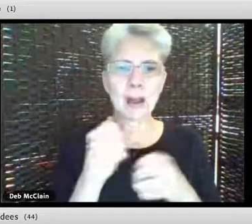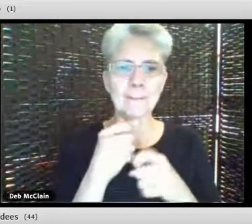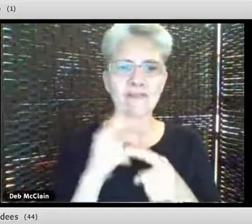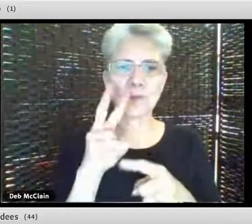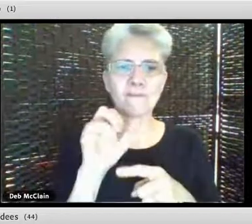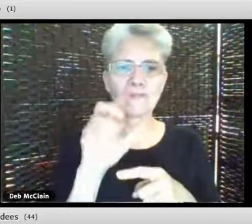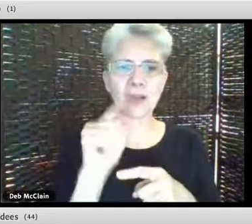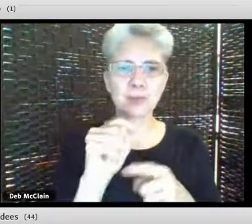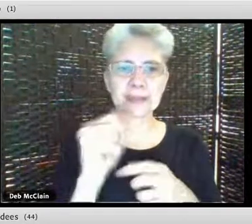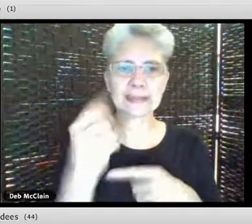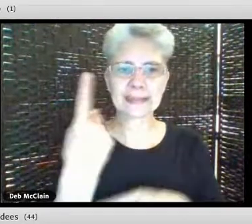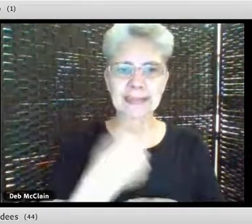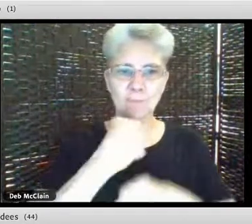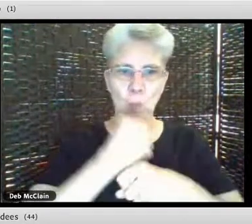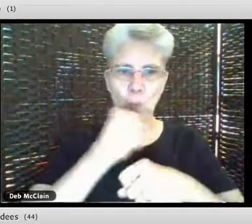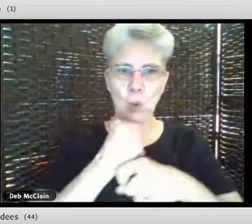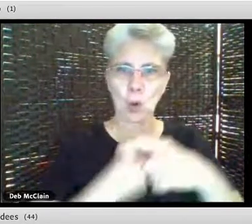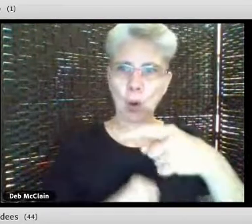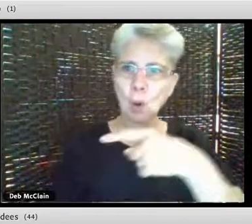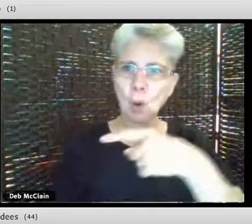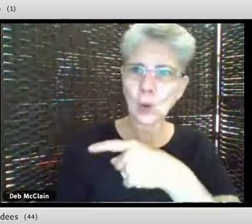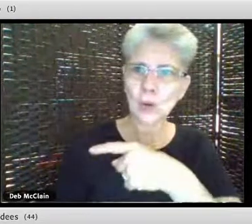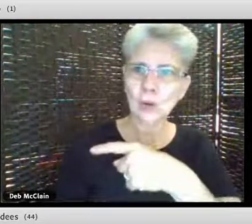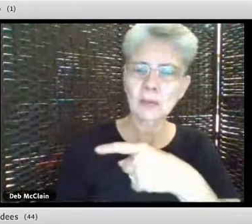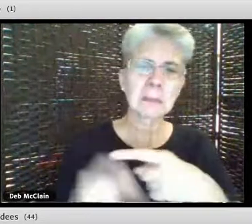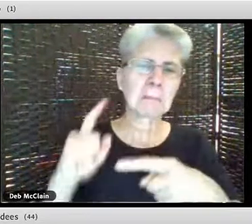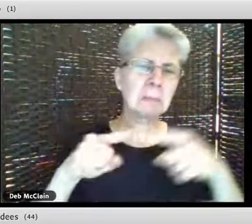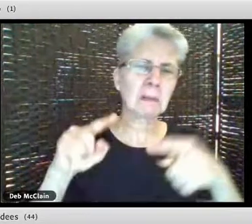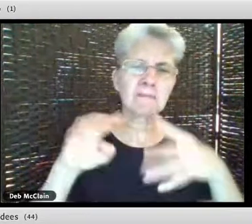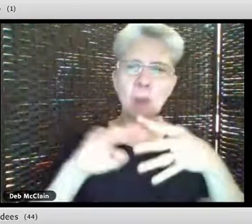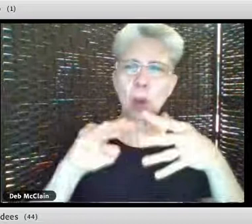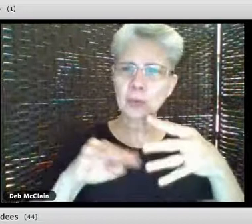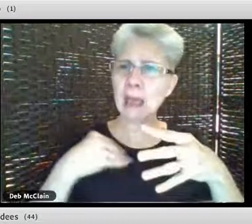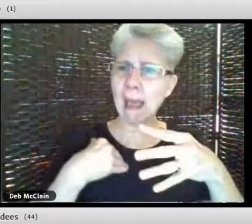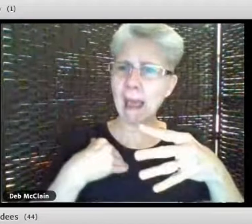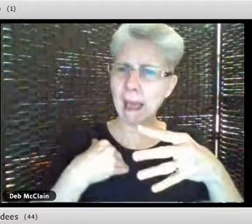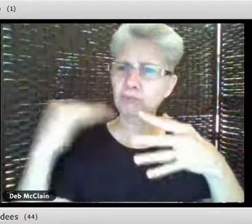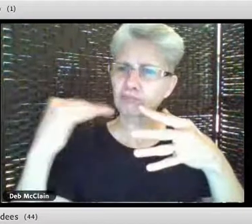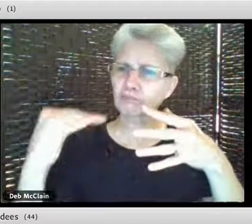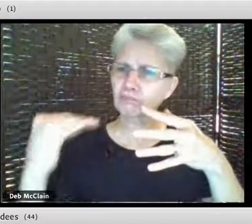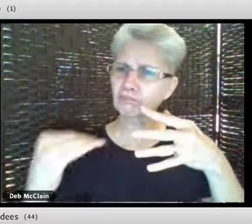Okay? So this is a note that I made for Veterans Day for work.